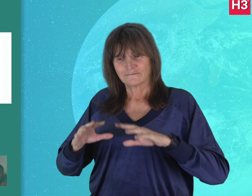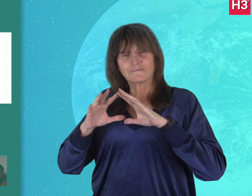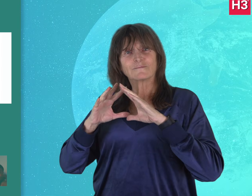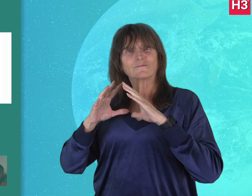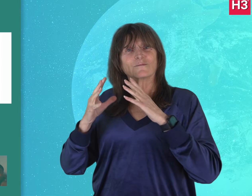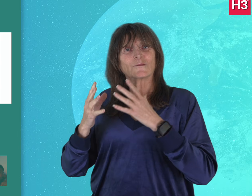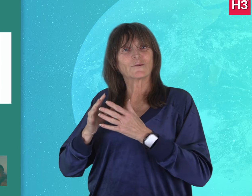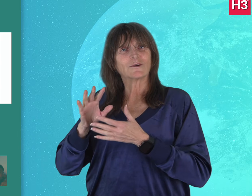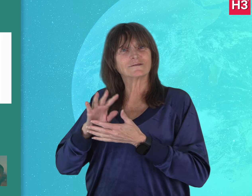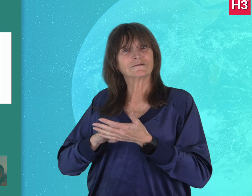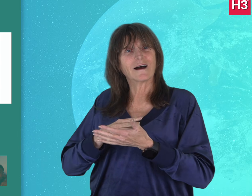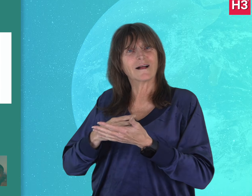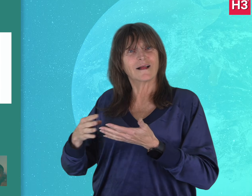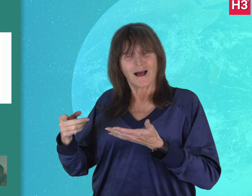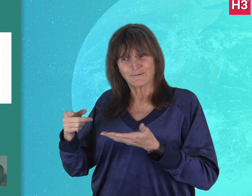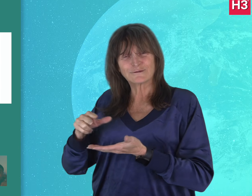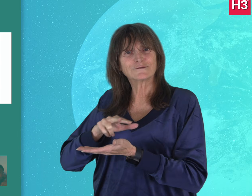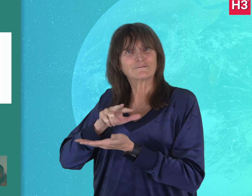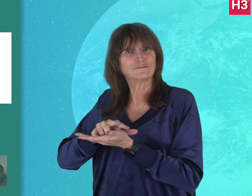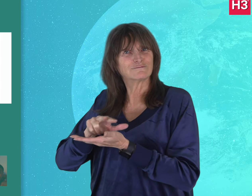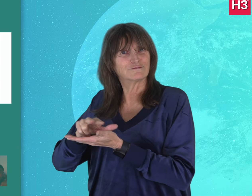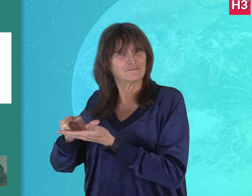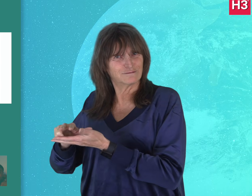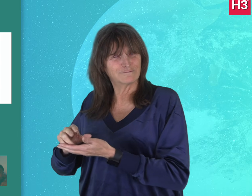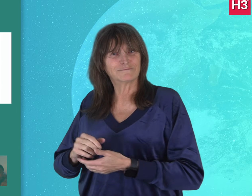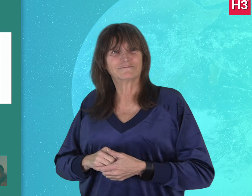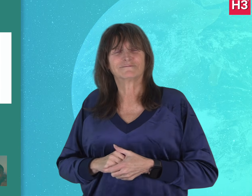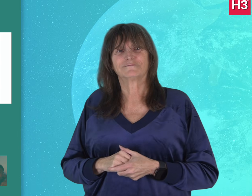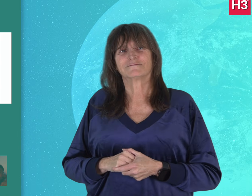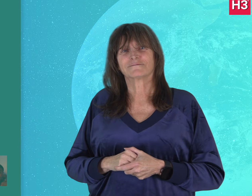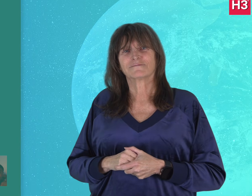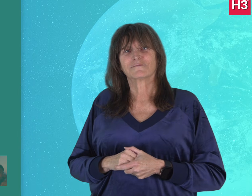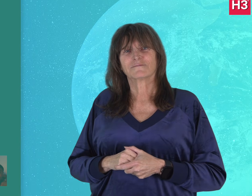Sign Languages Recognition